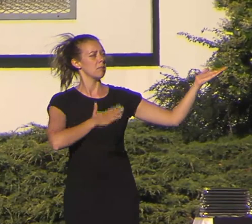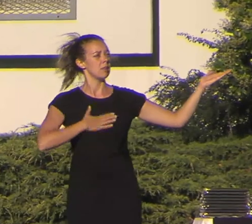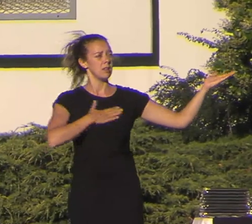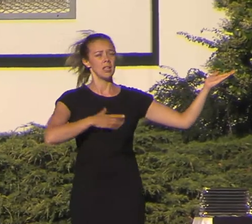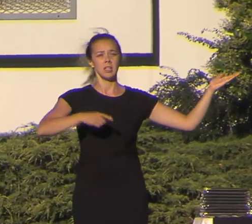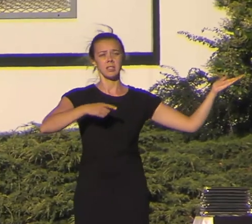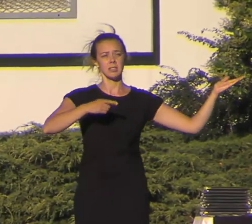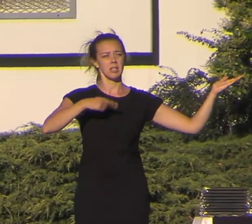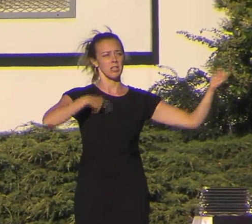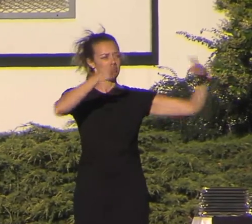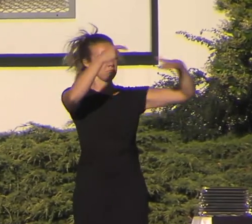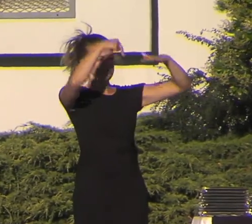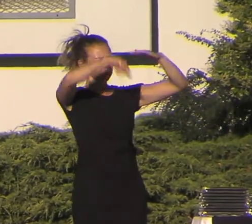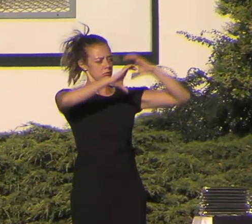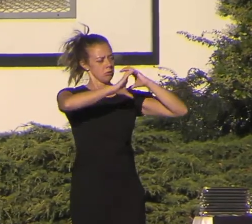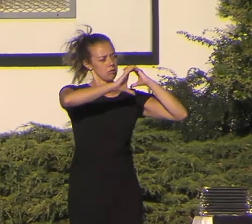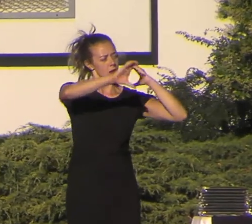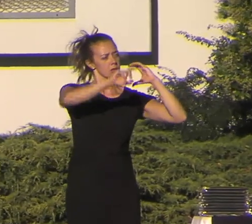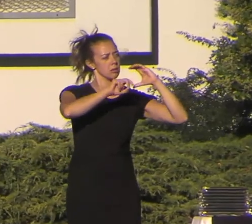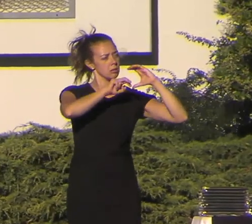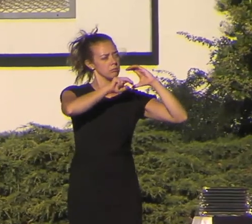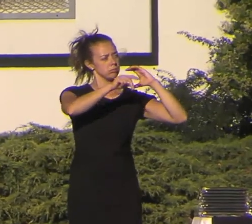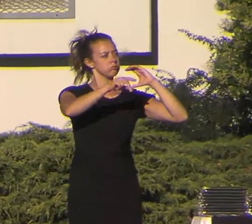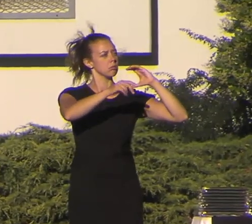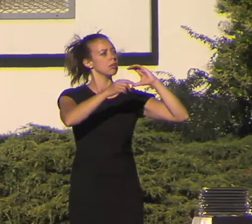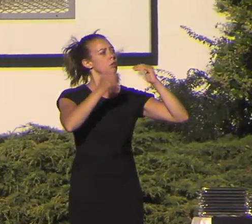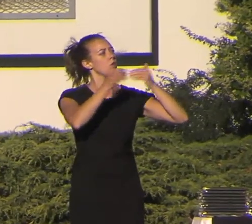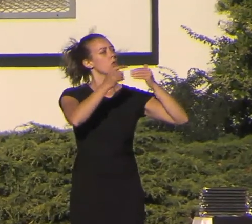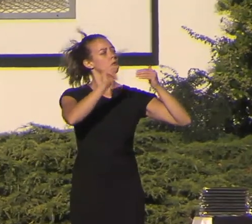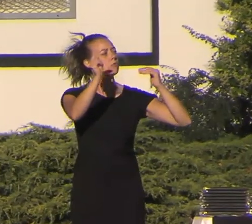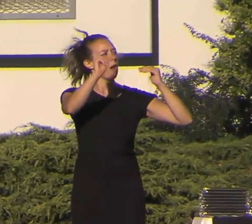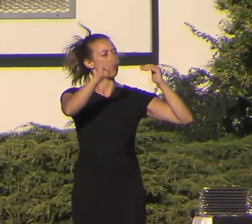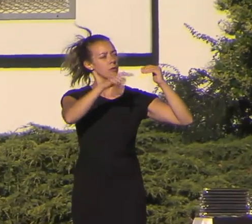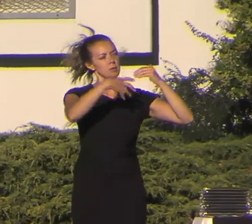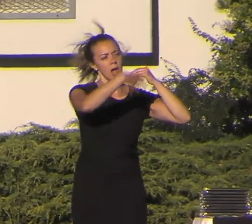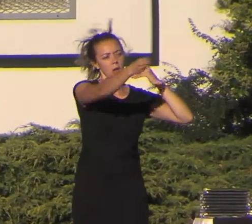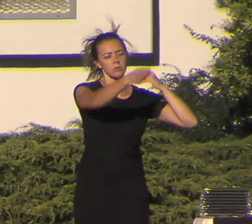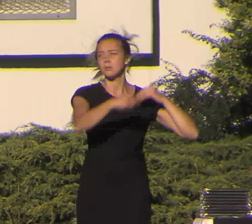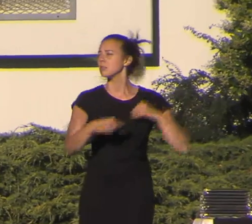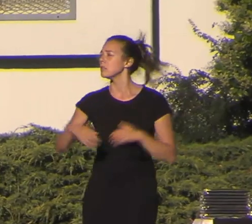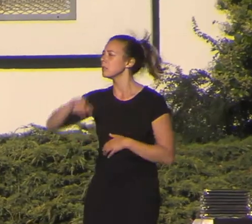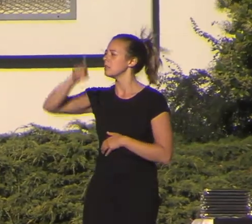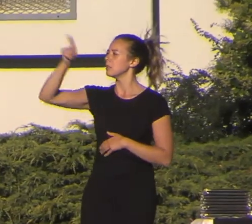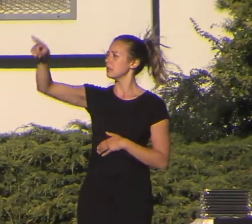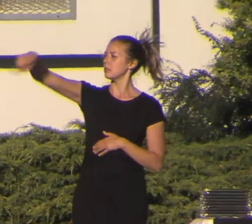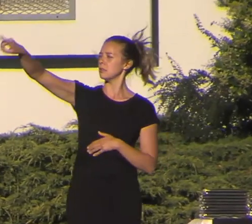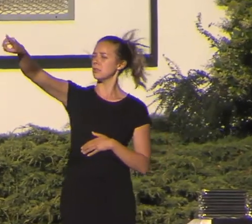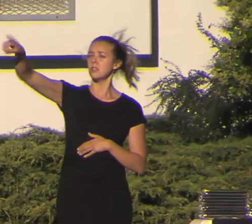and rolling doors underneath the stands by the restrooms. Our guests seated to my right in the north section